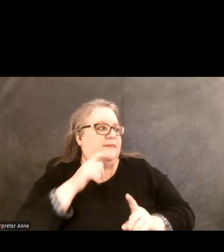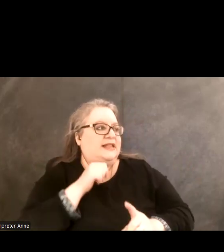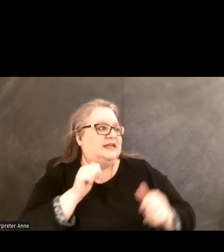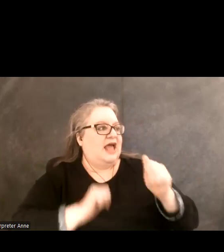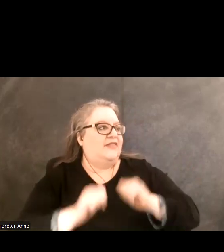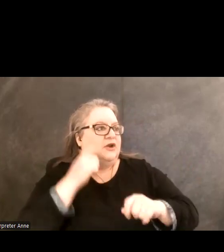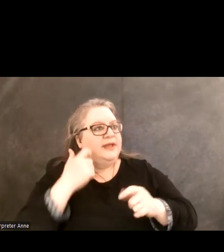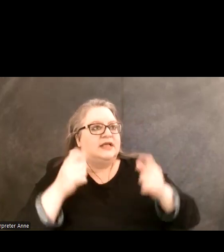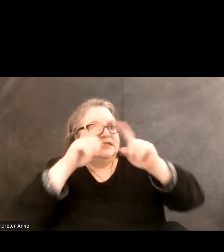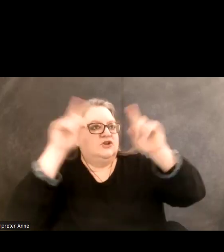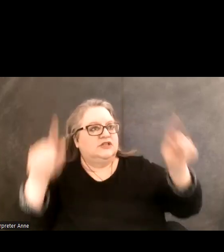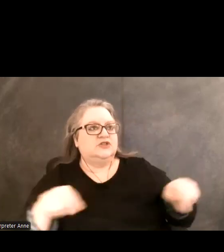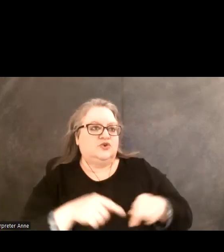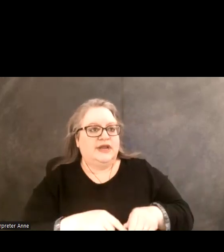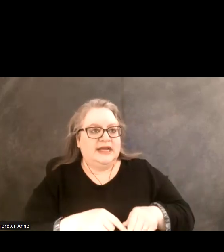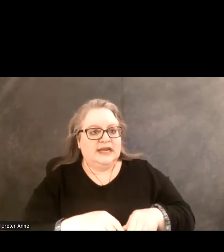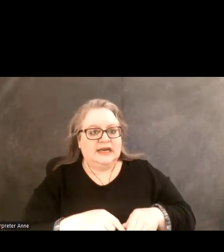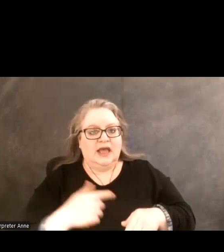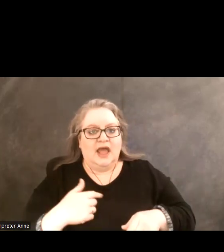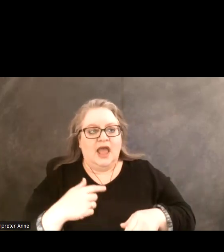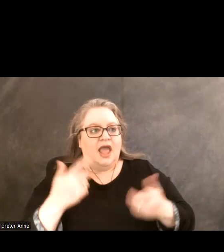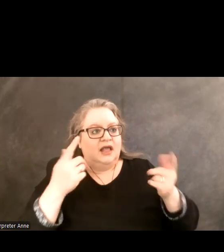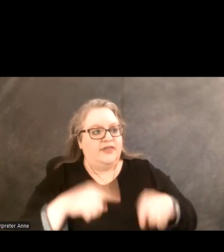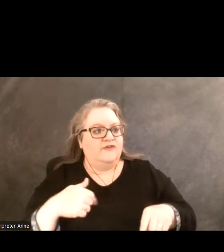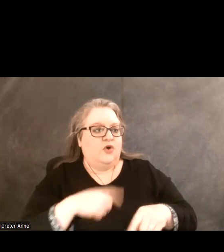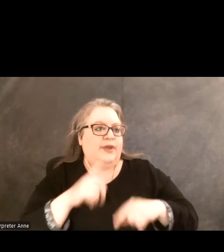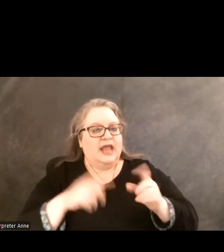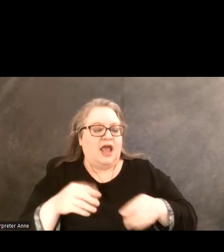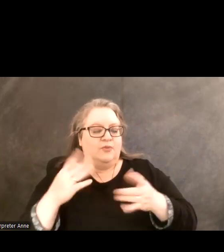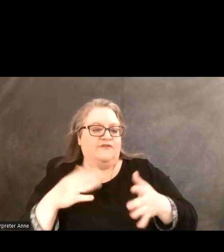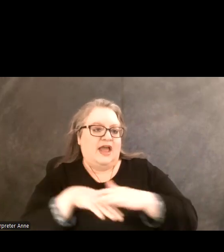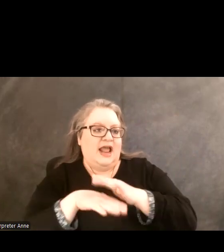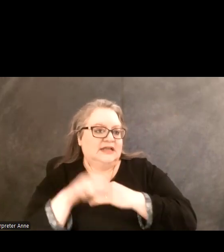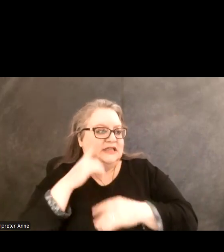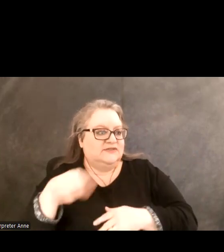screen, and therefore, we cannot provide this access for you, so